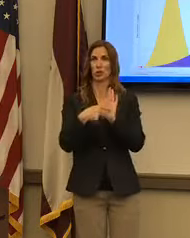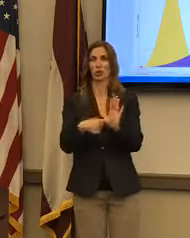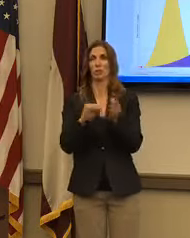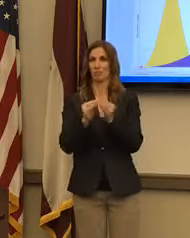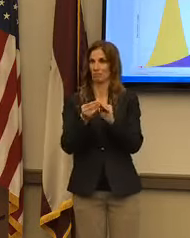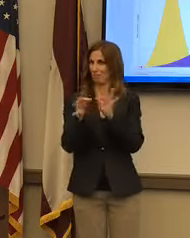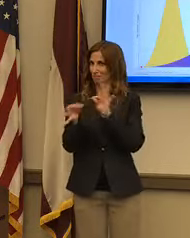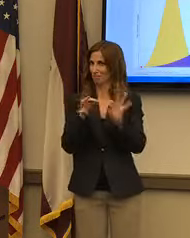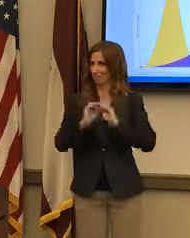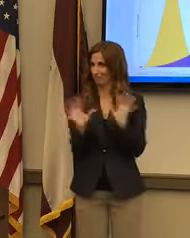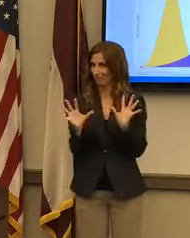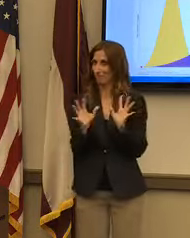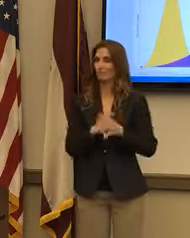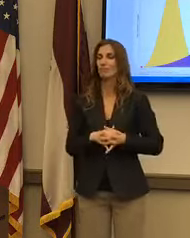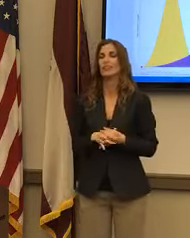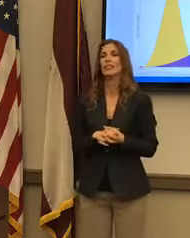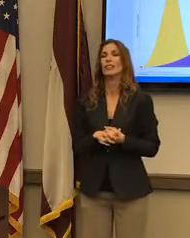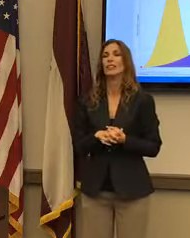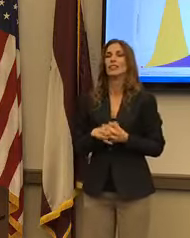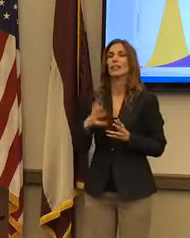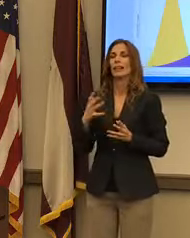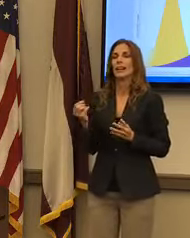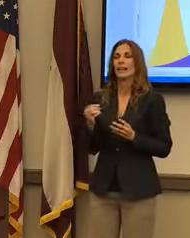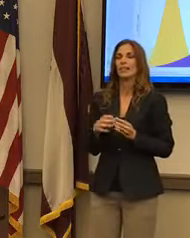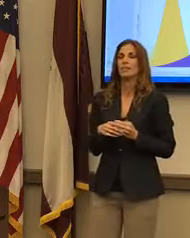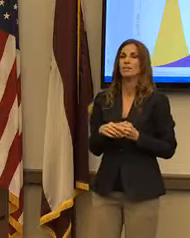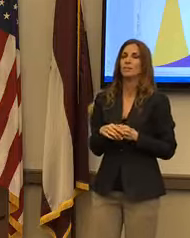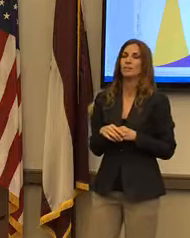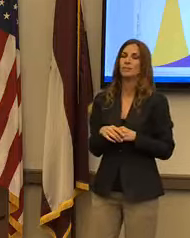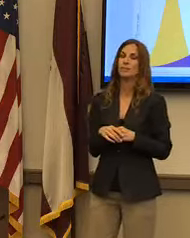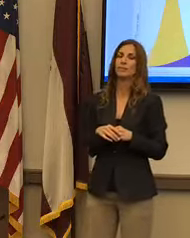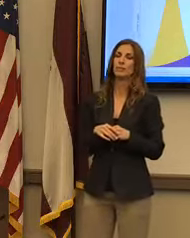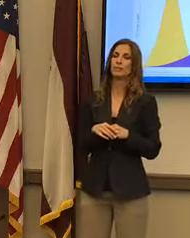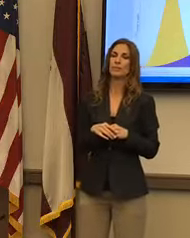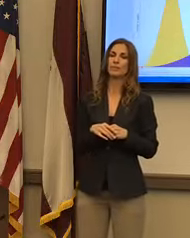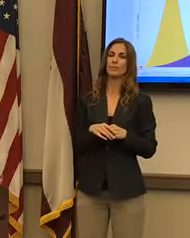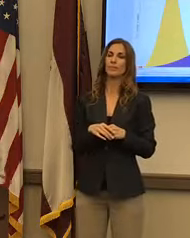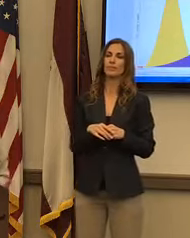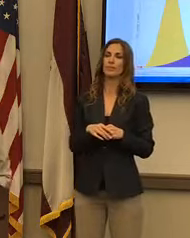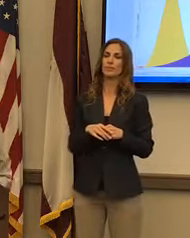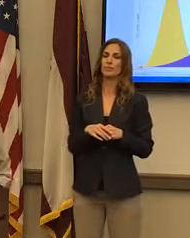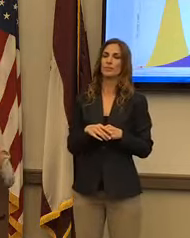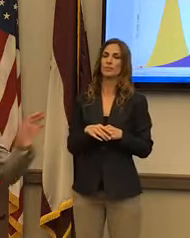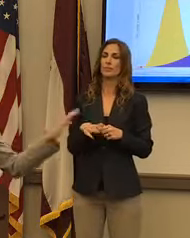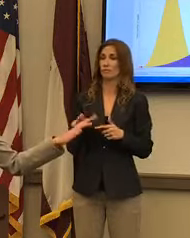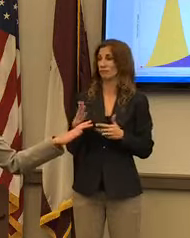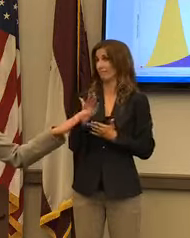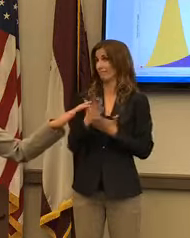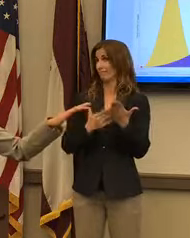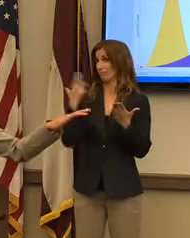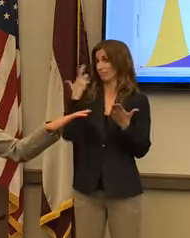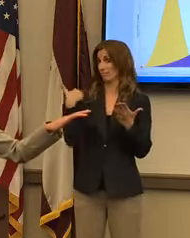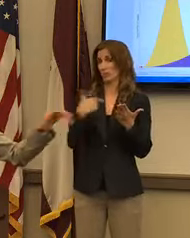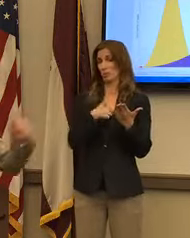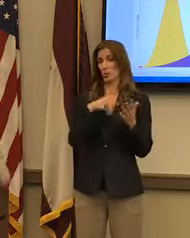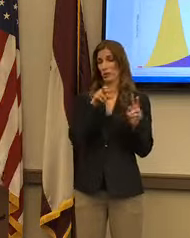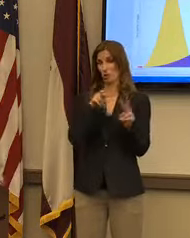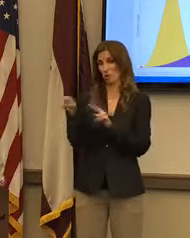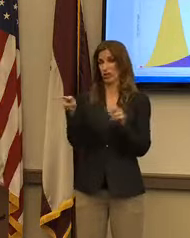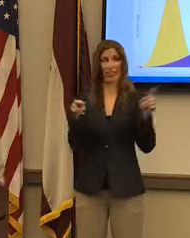illustrate today and it may be you know part of why we're looking at this is we